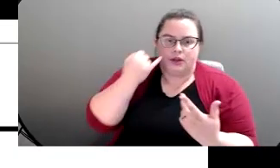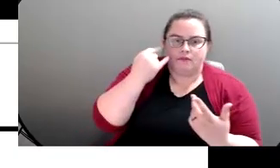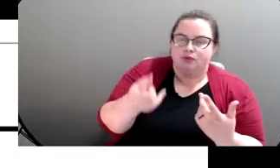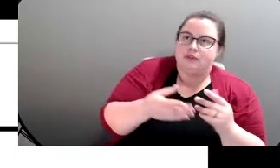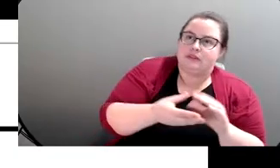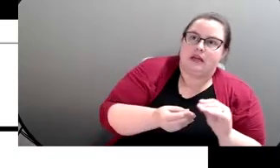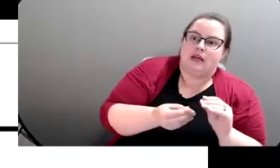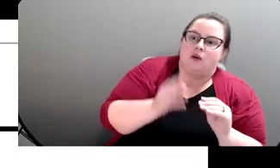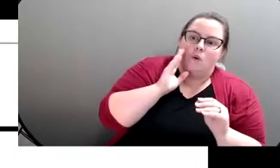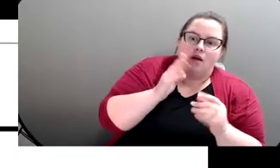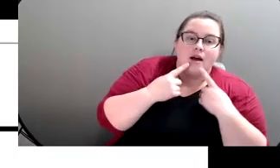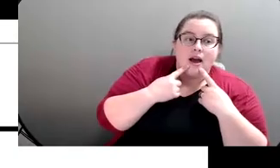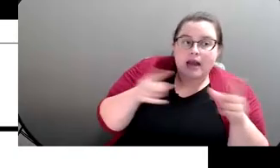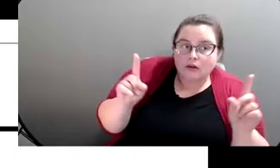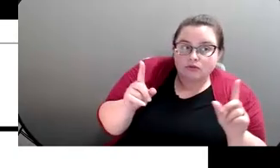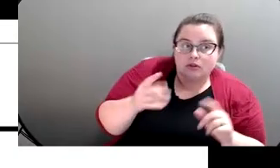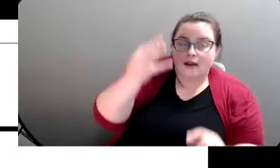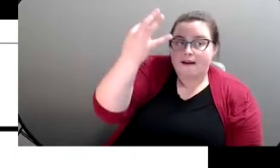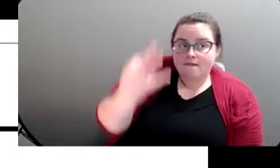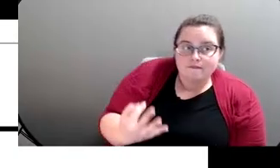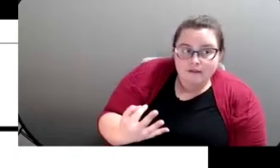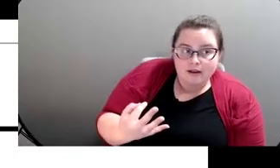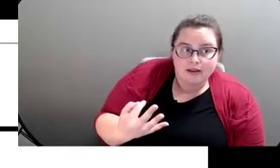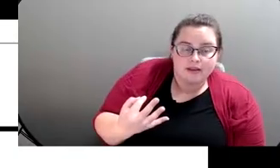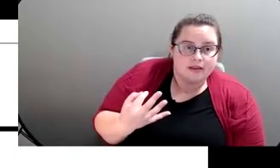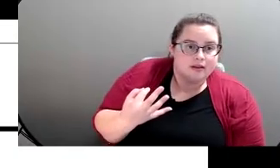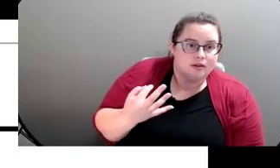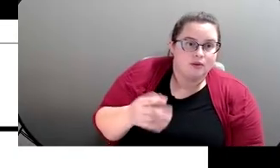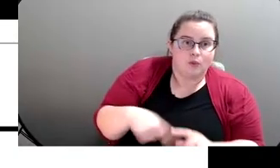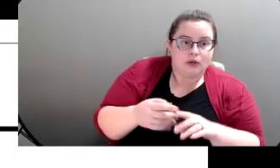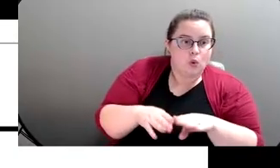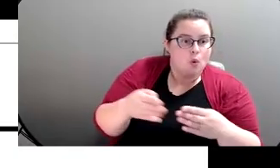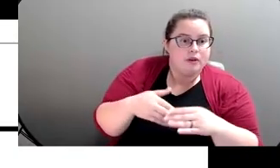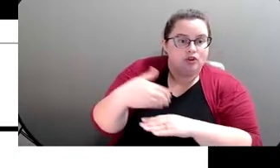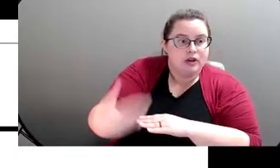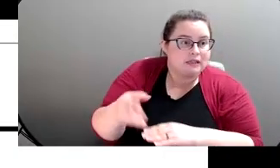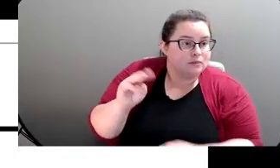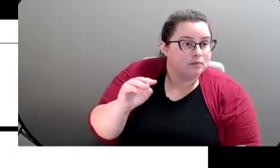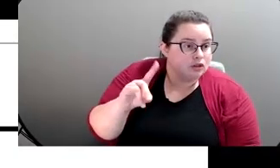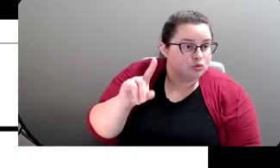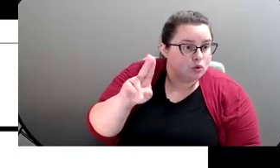you know, make an announcement every Friday. You know, when you open your next module, for example,